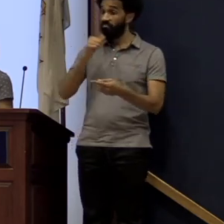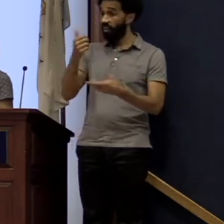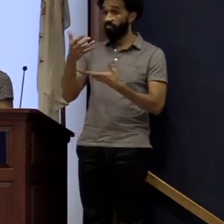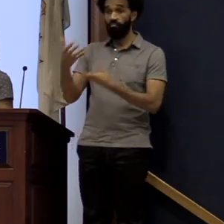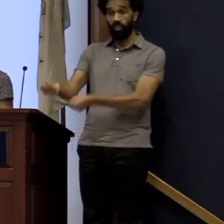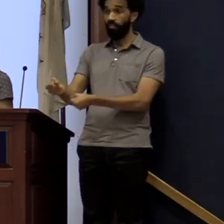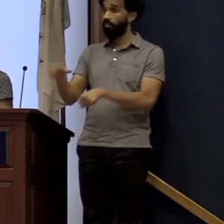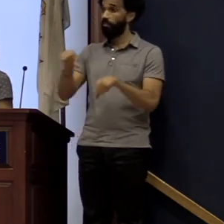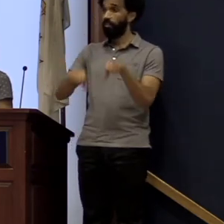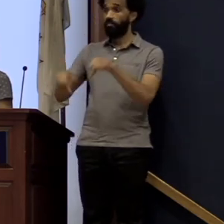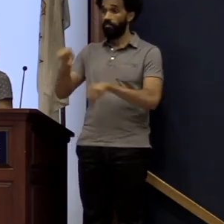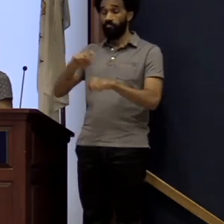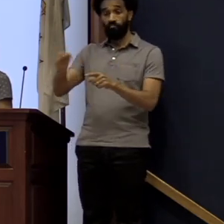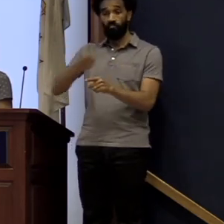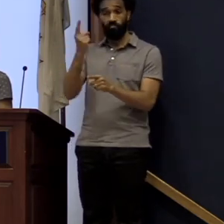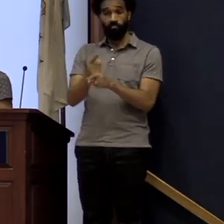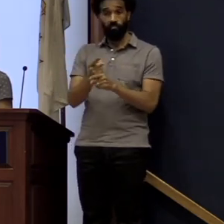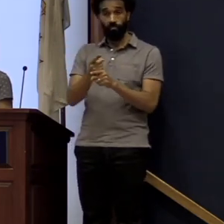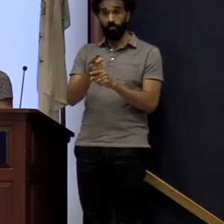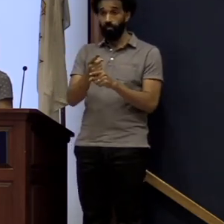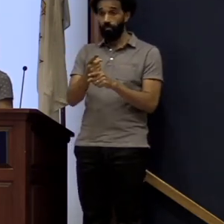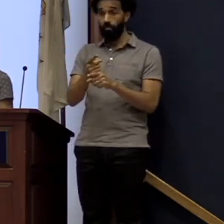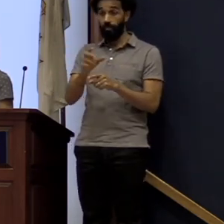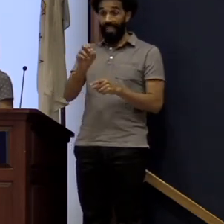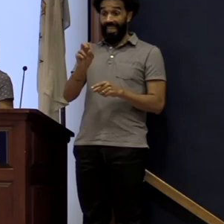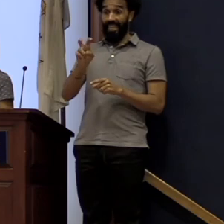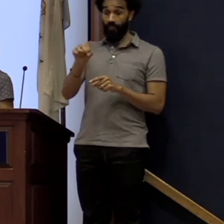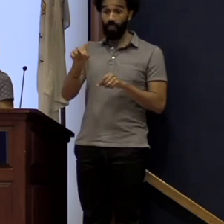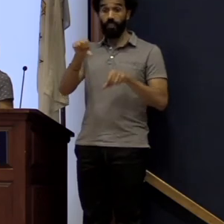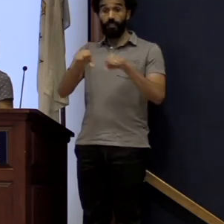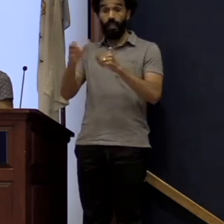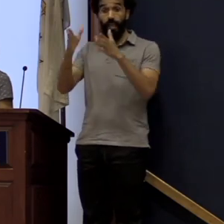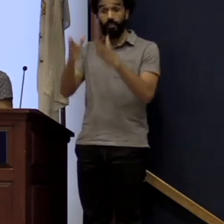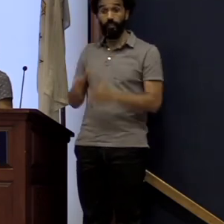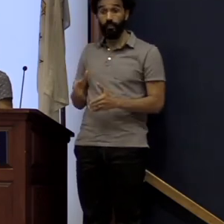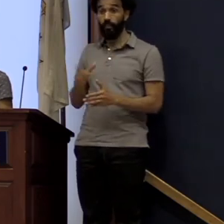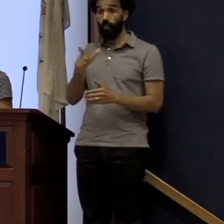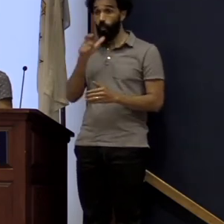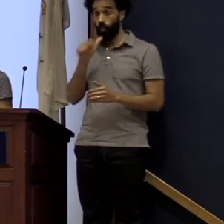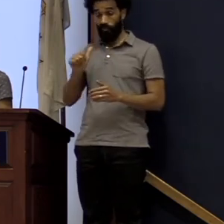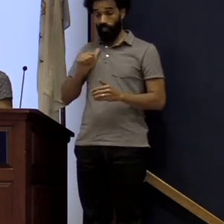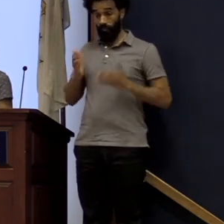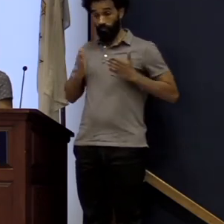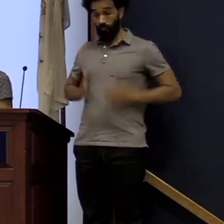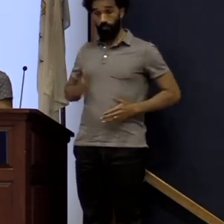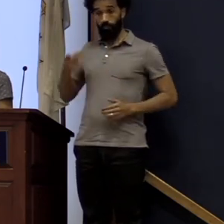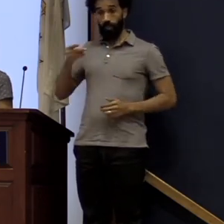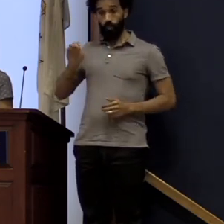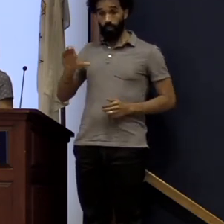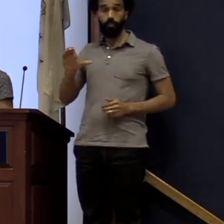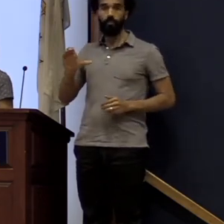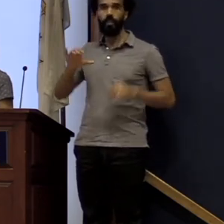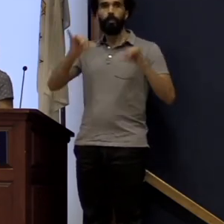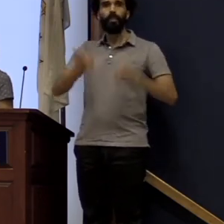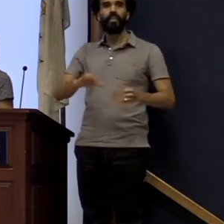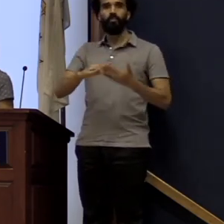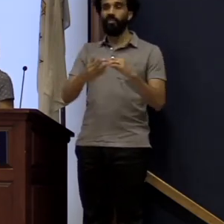even with scientists of color so I You hinted at it just now, but if you could elaborate